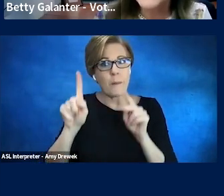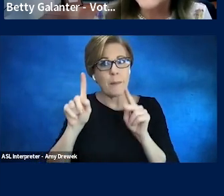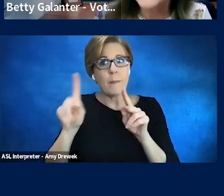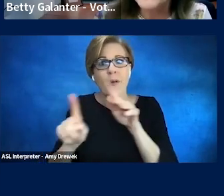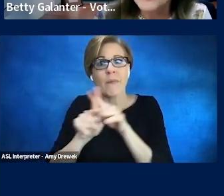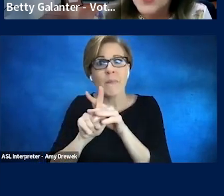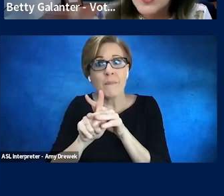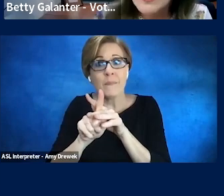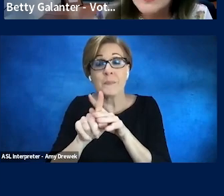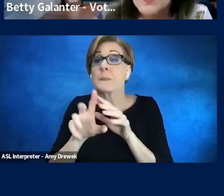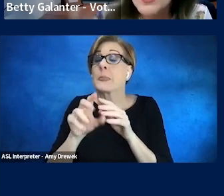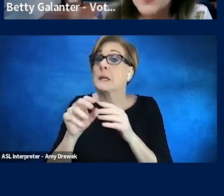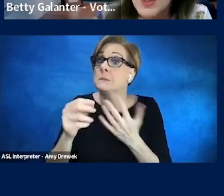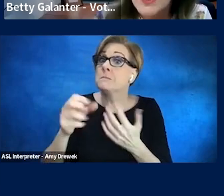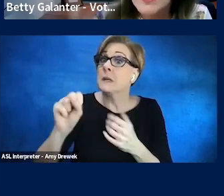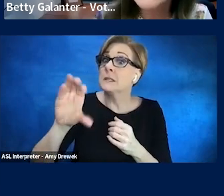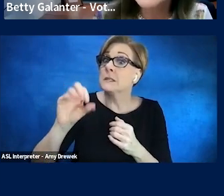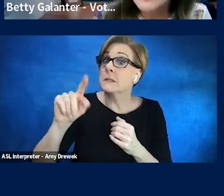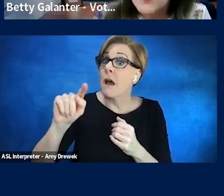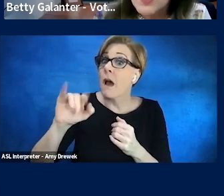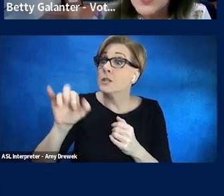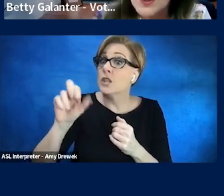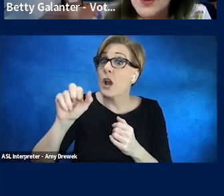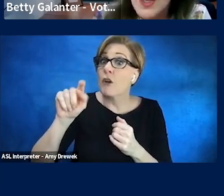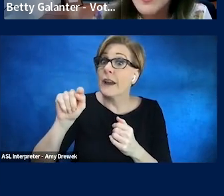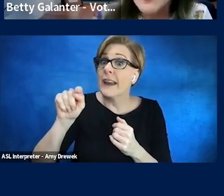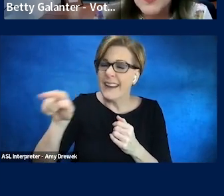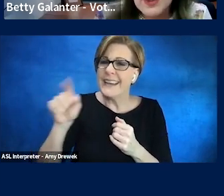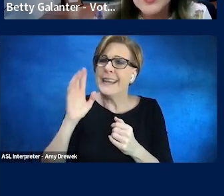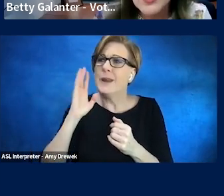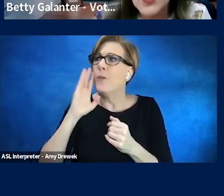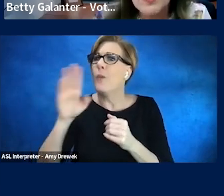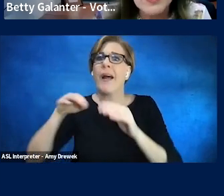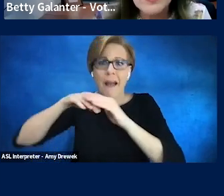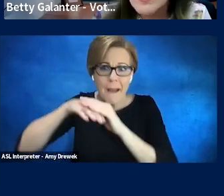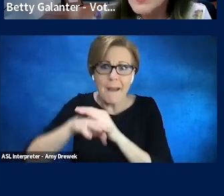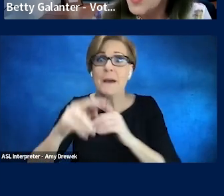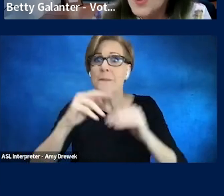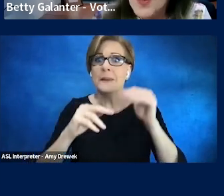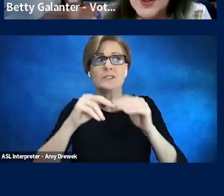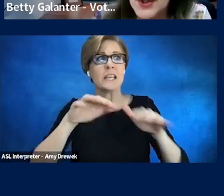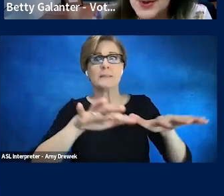will show you what a voter can expect to find in a vote center, and the election equipment, all the